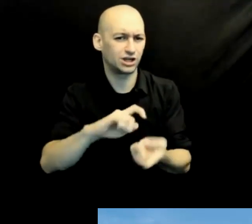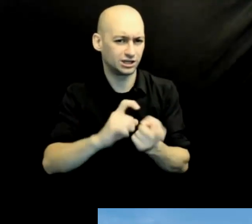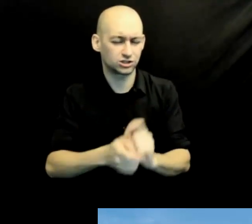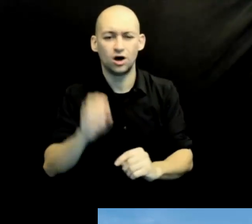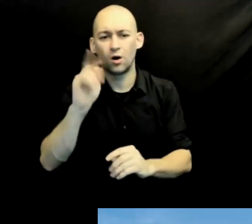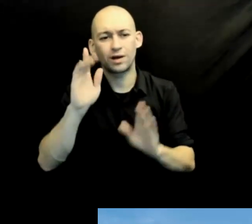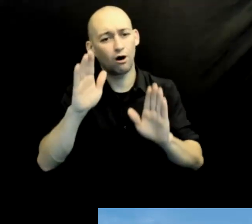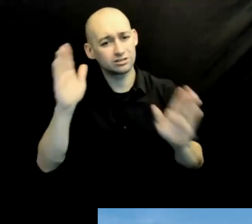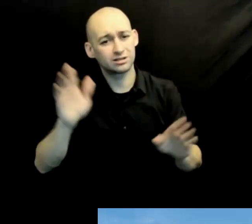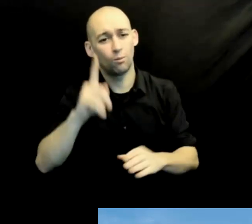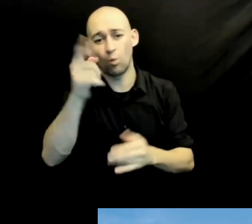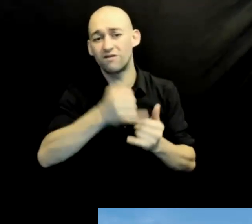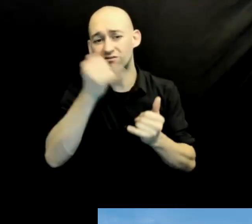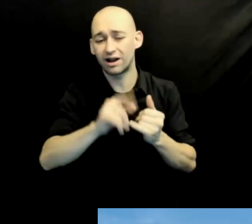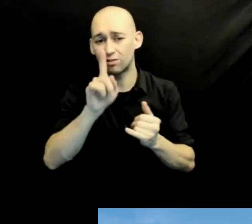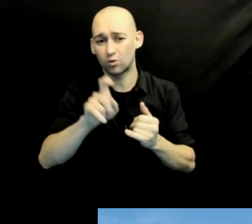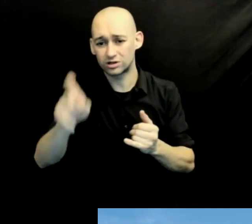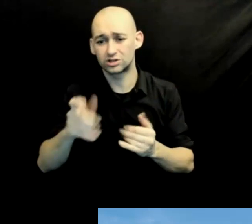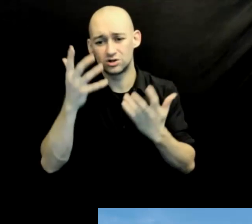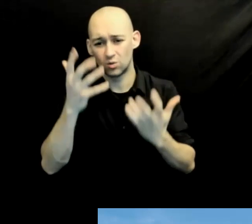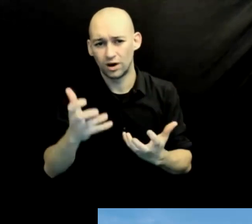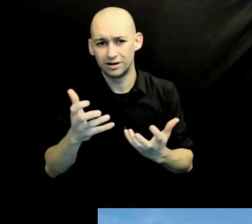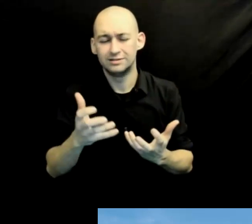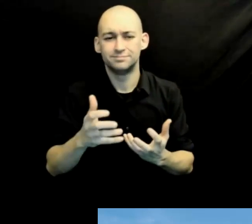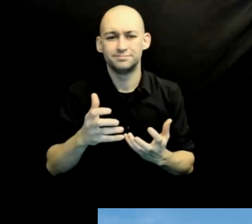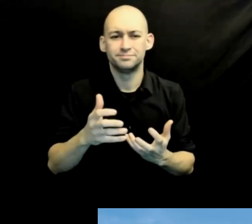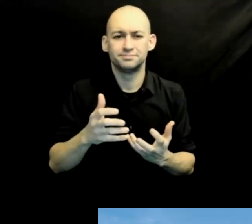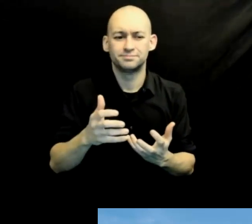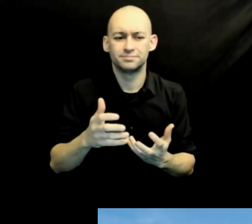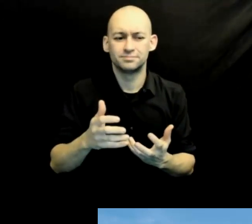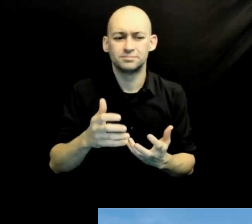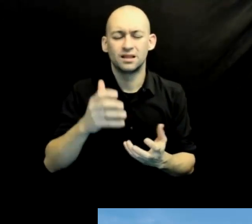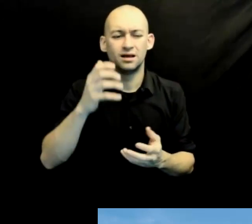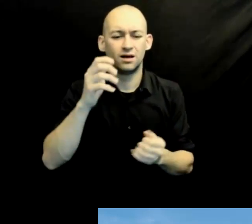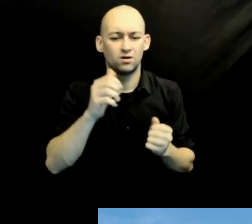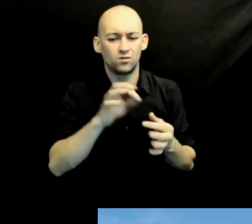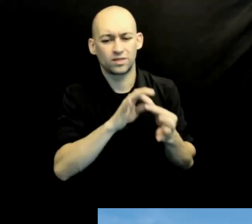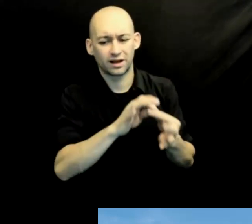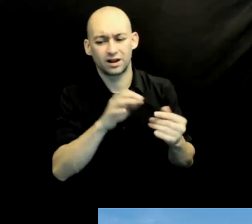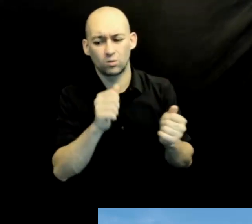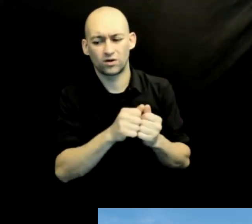And one final question, I don't want to take up too much time, but in terms of public comment in